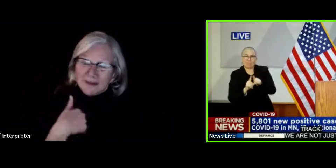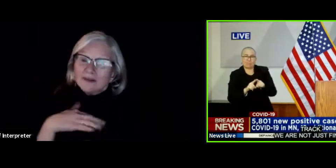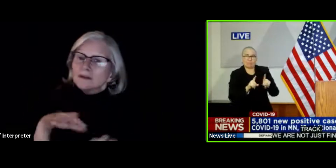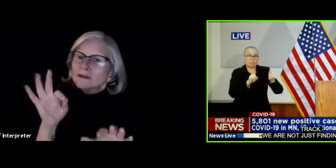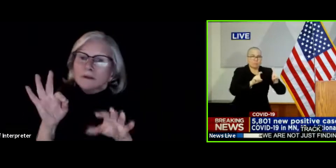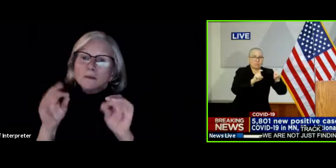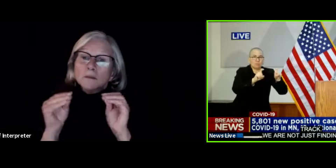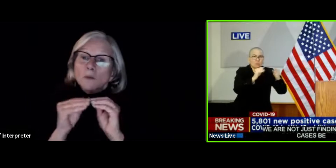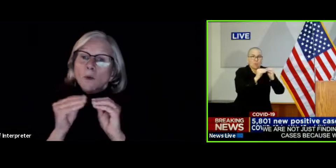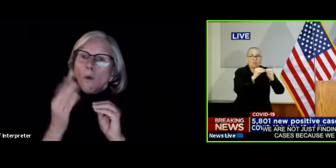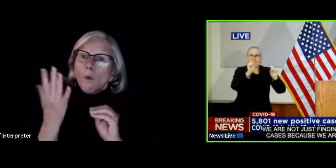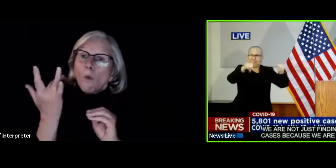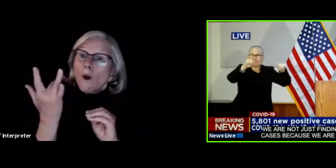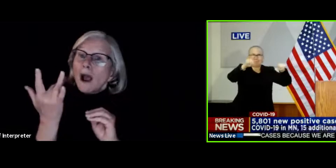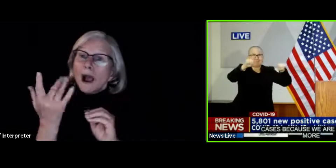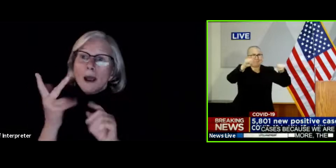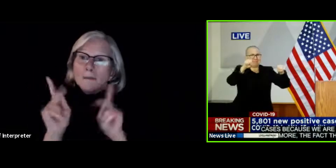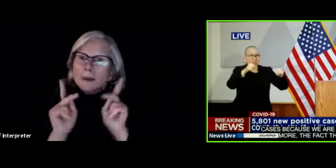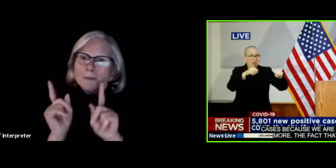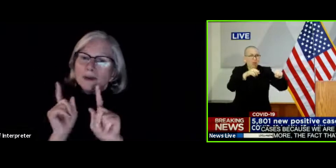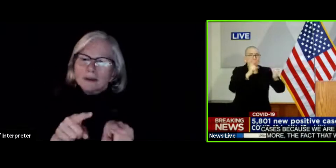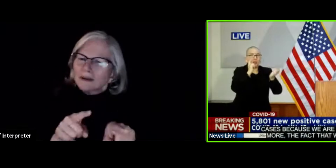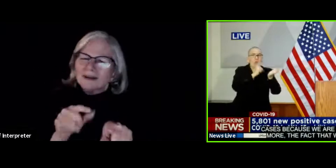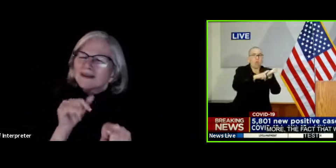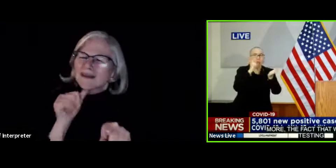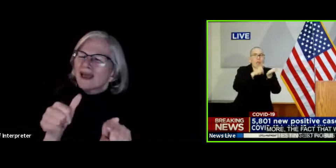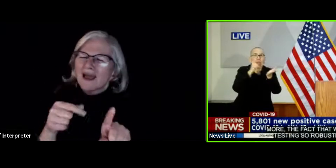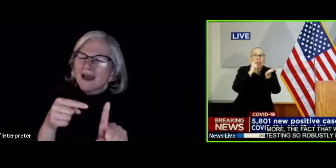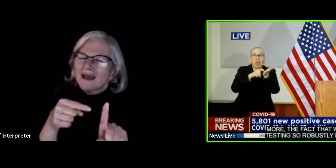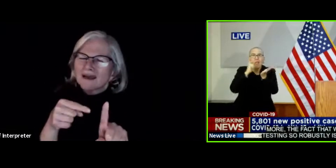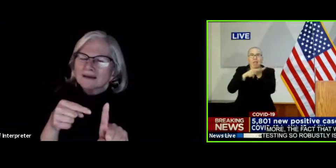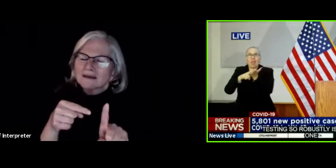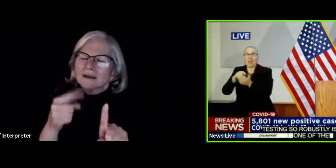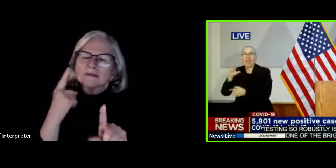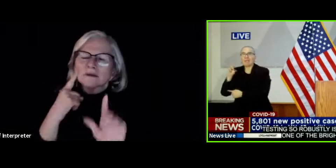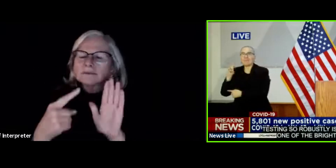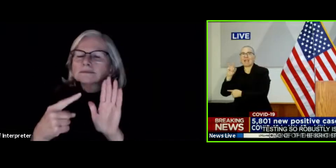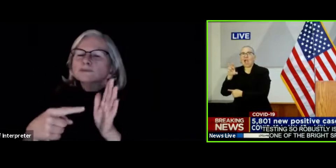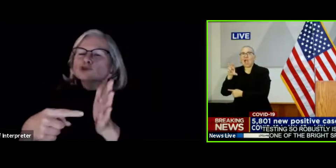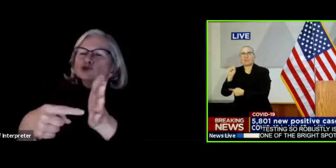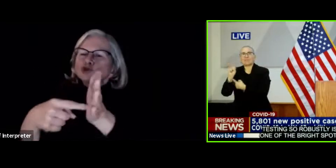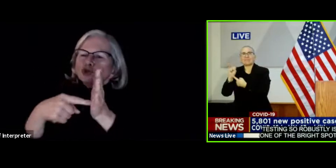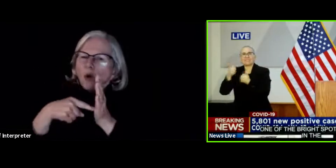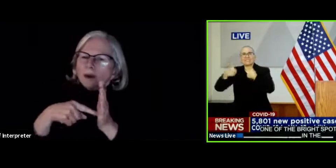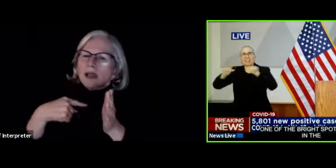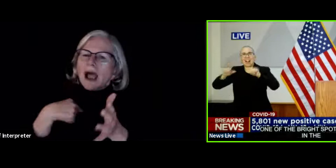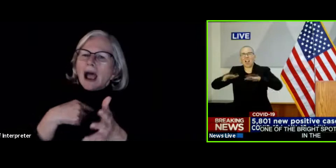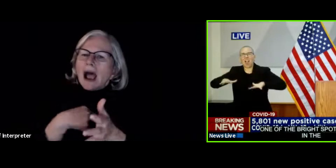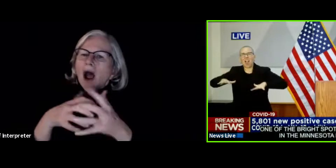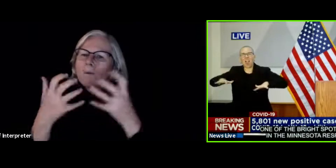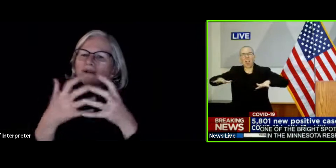AGAIN, IT'S JUST SHOWING US HOW MUCH VIRUS IS REALLY OUT THERE AND IT'S A LOT. AND THE POSITIVITY RATE IS WHAT